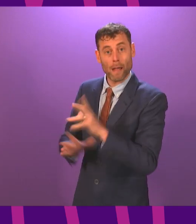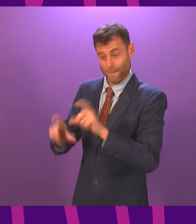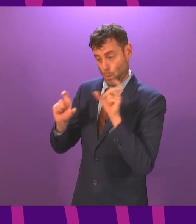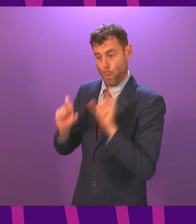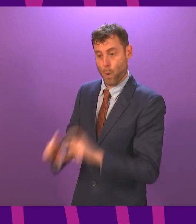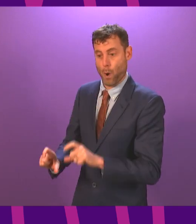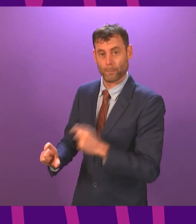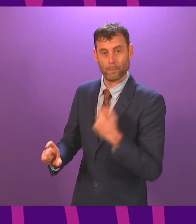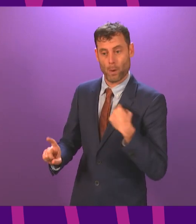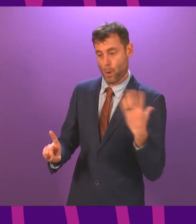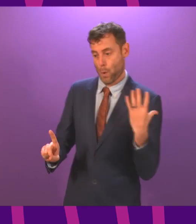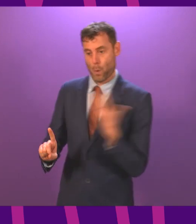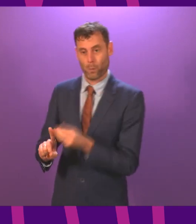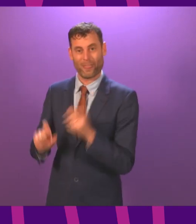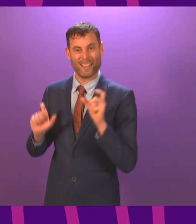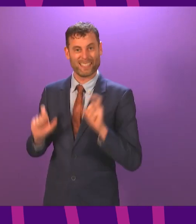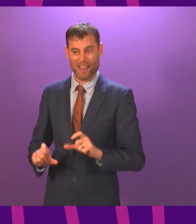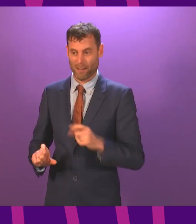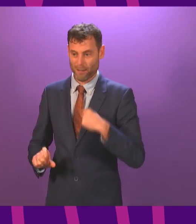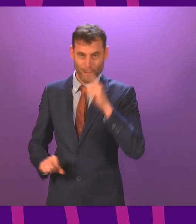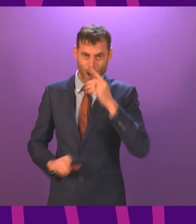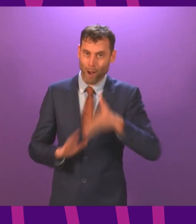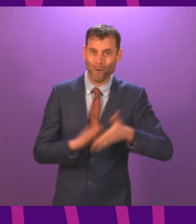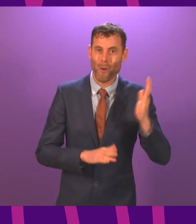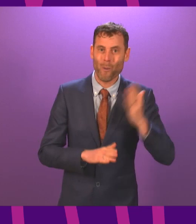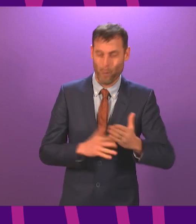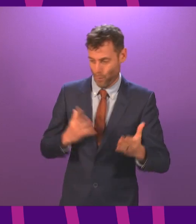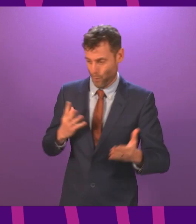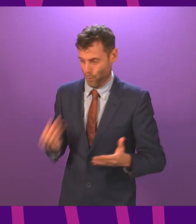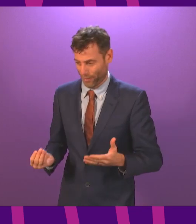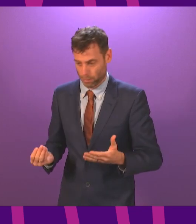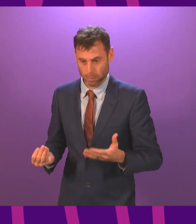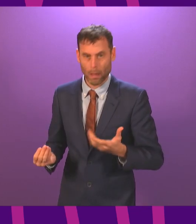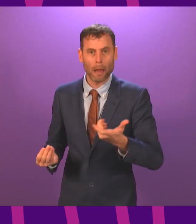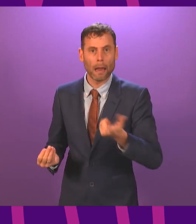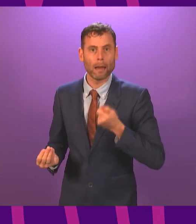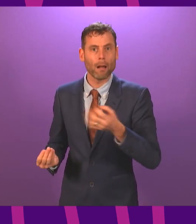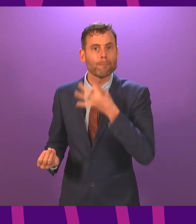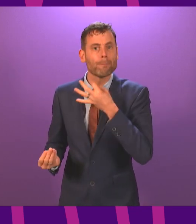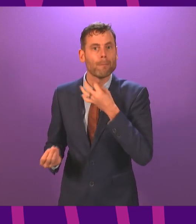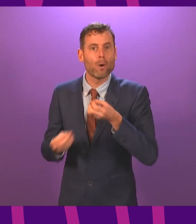and who would otherwise lose out as a result. Ensuring that people self-isolate is an essential